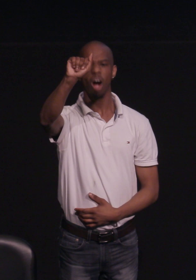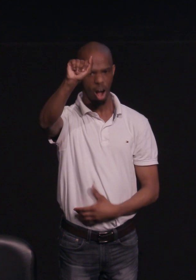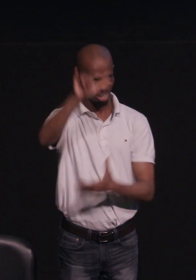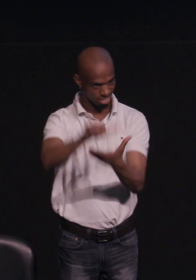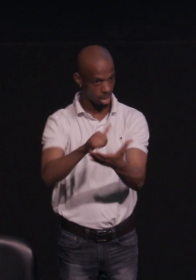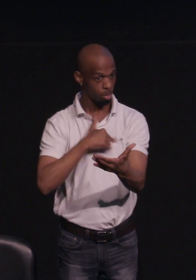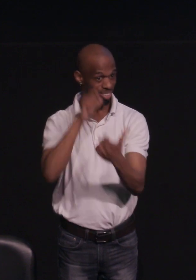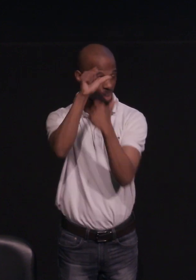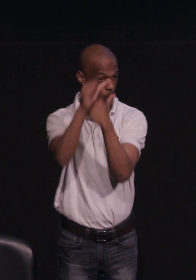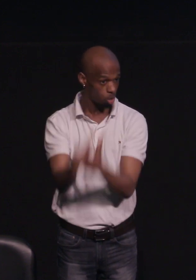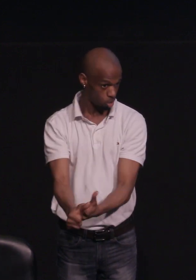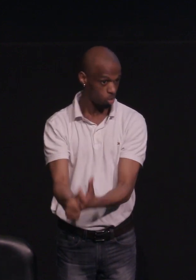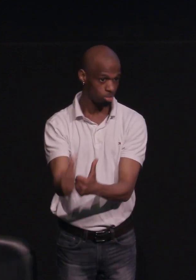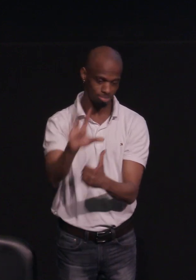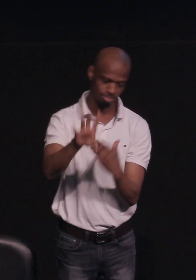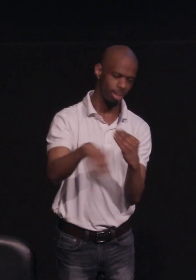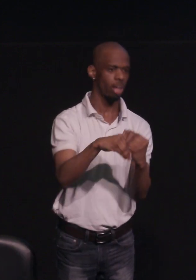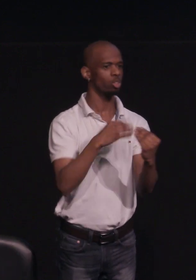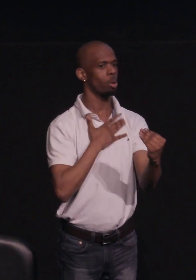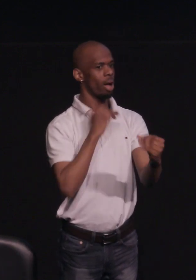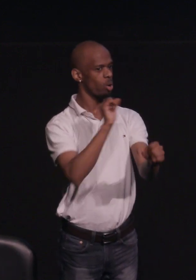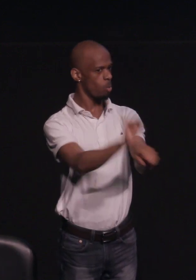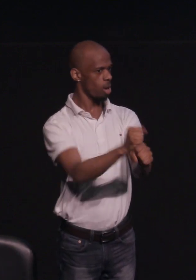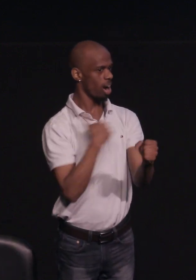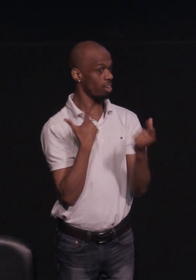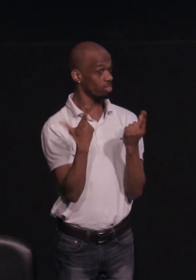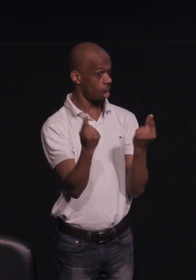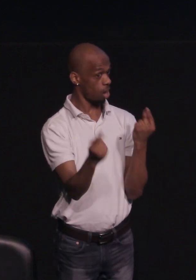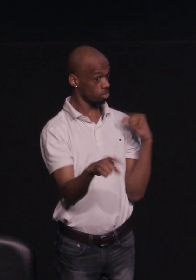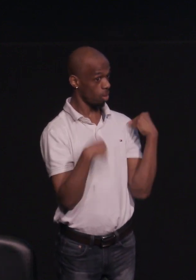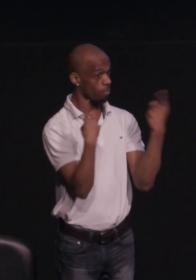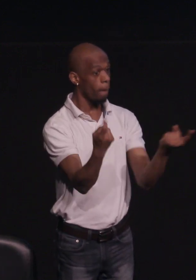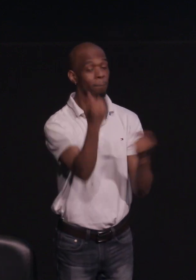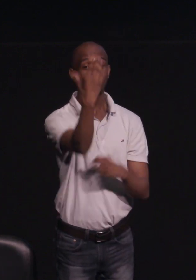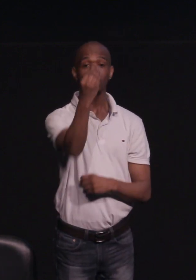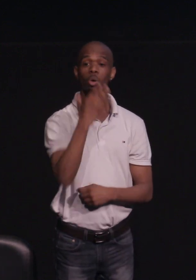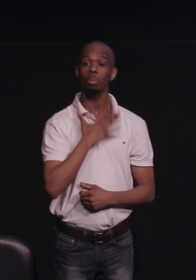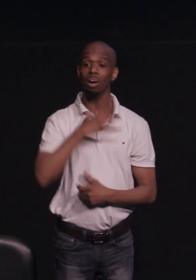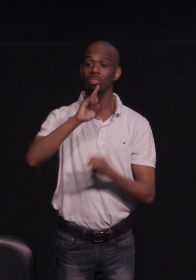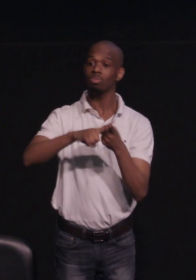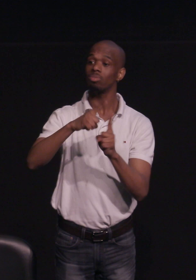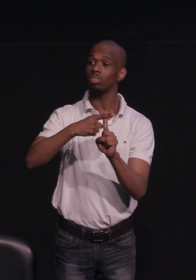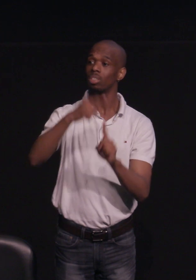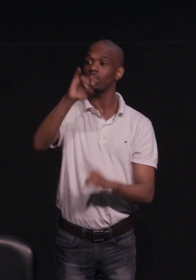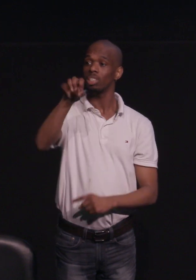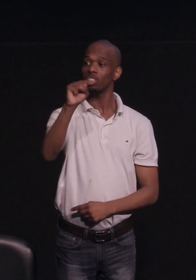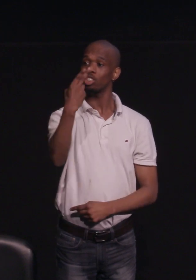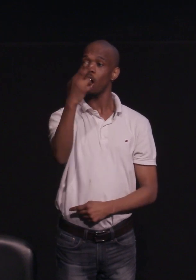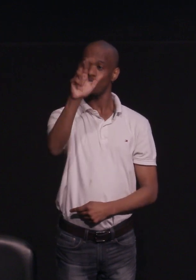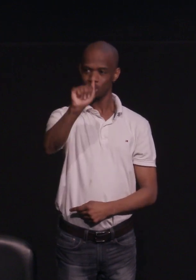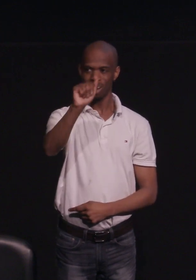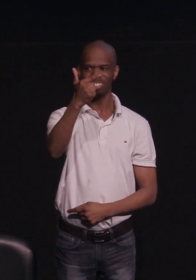And so I started building a song with my guide Joshua Gabriel, who's one of my long-time collaborators.